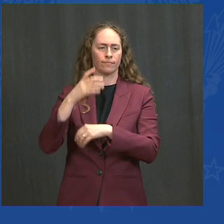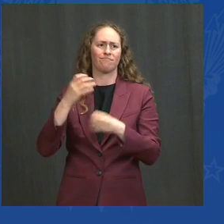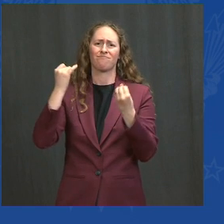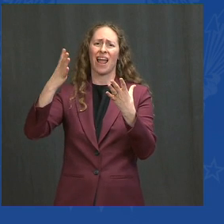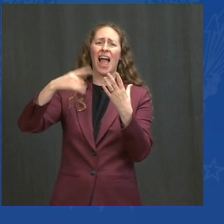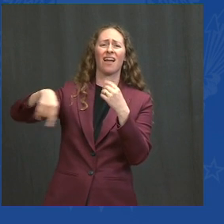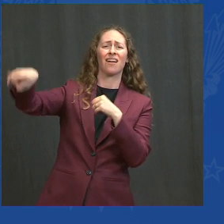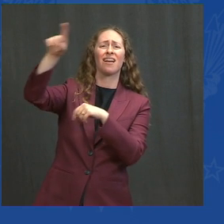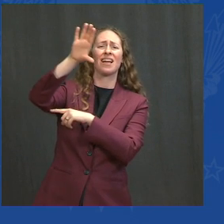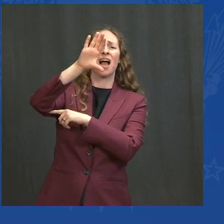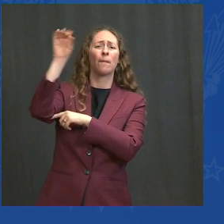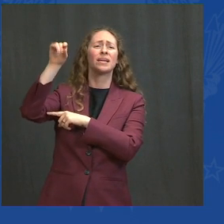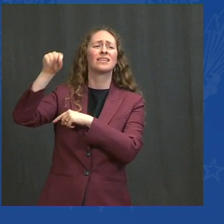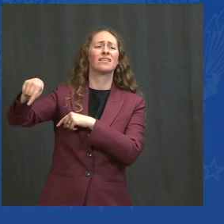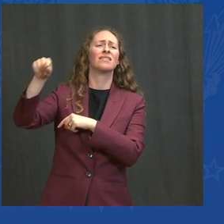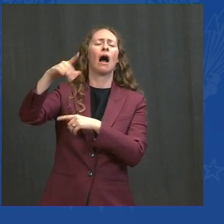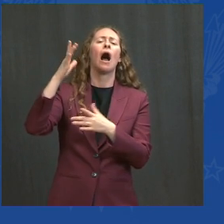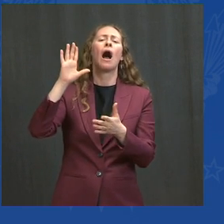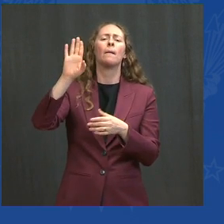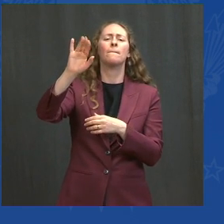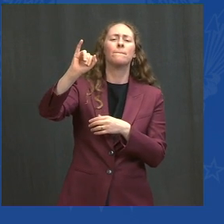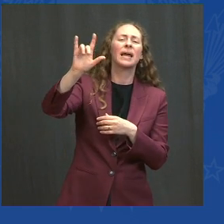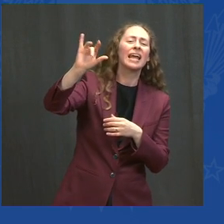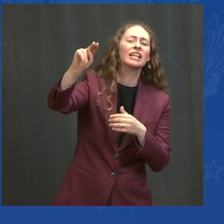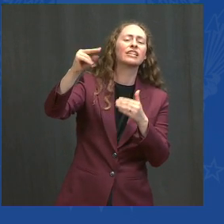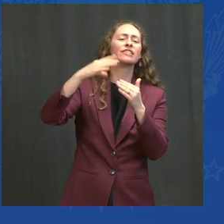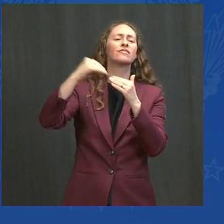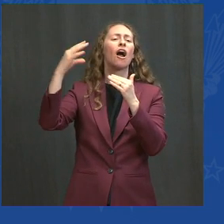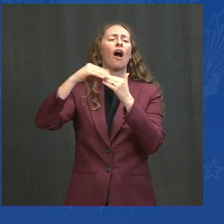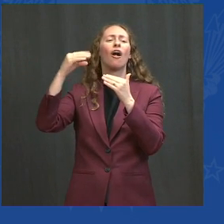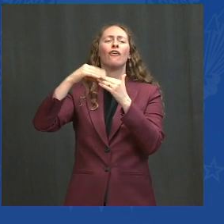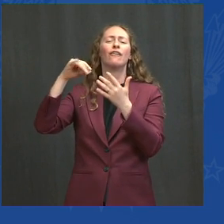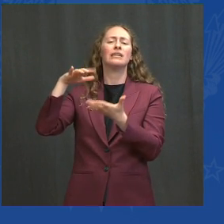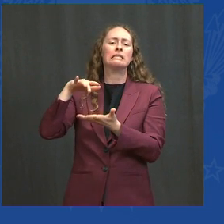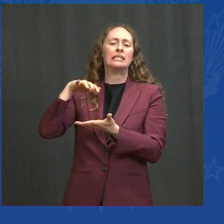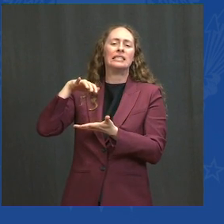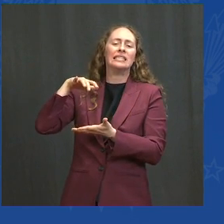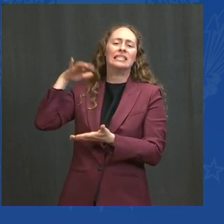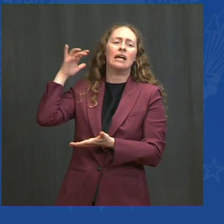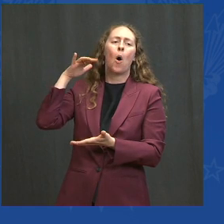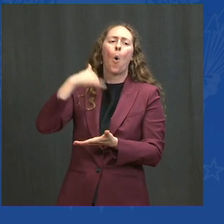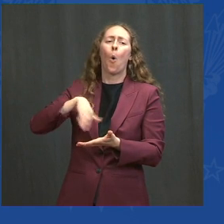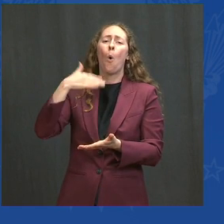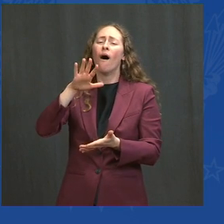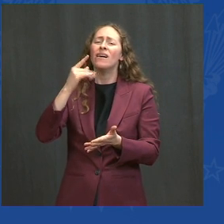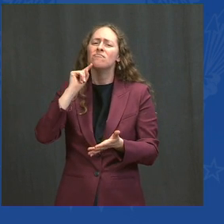I come from the corporate capital of the world, Delaware. Not a joke. More corporations are incorporated in Delaware